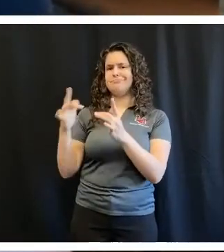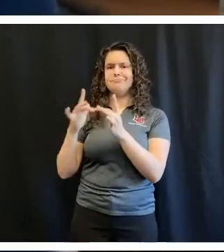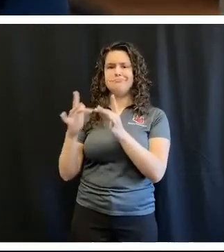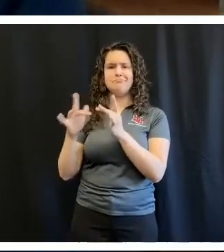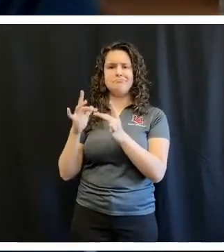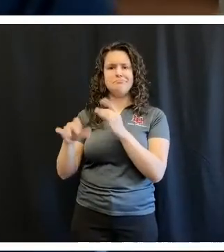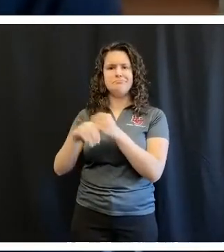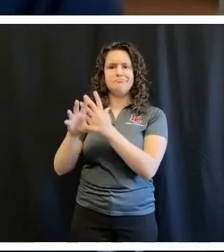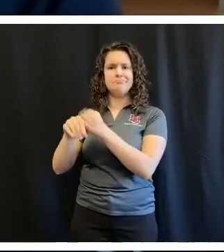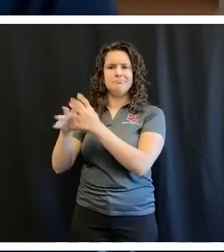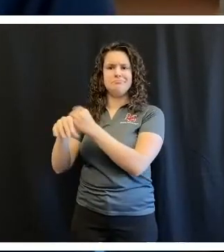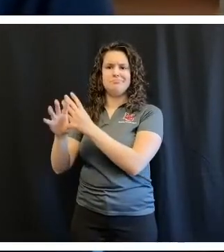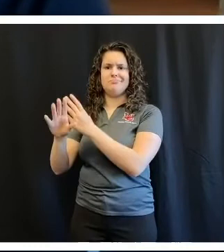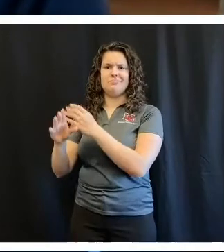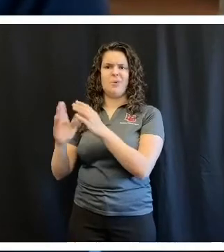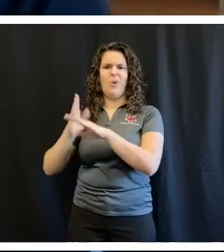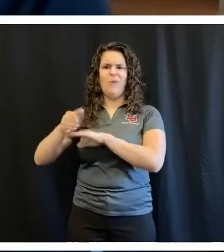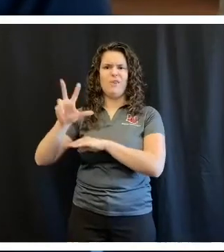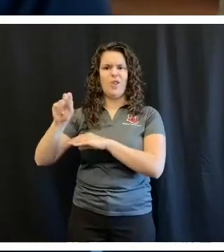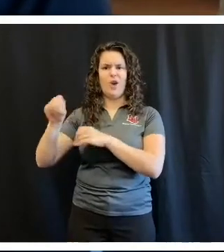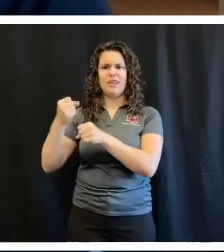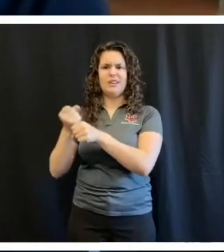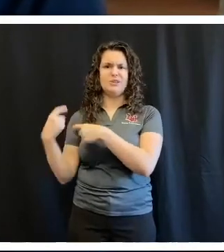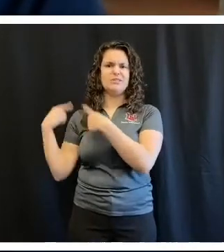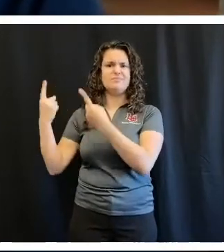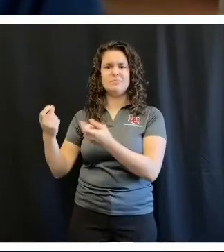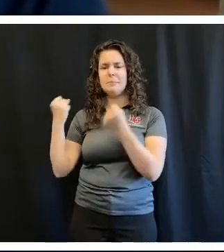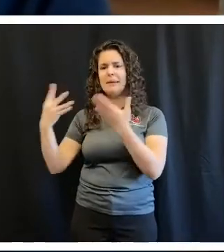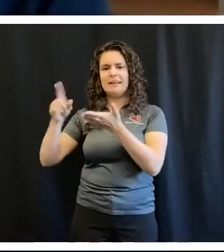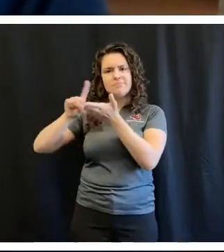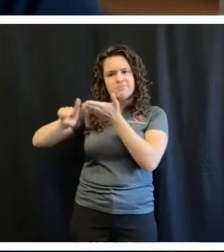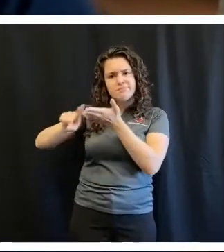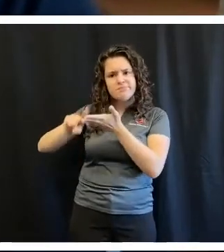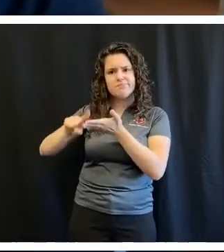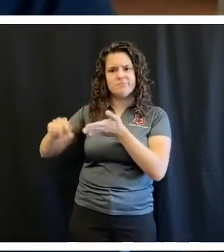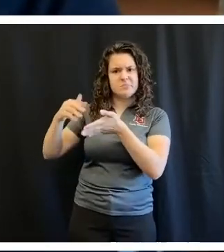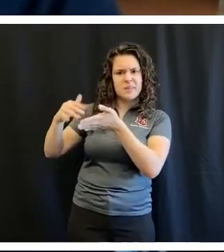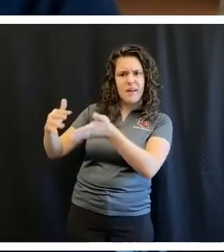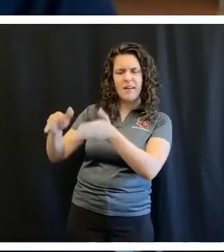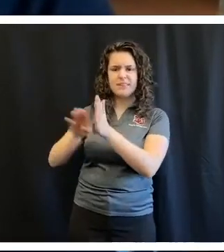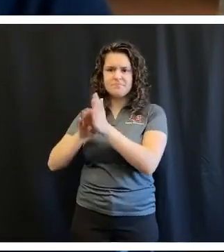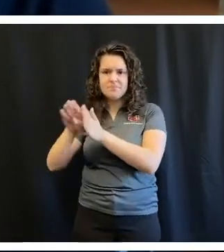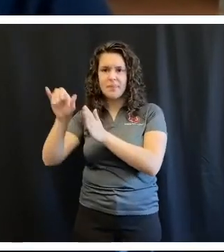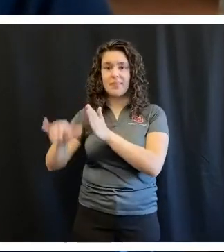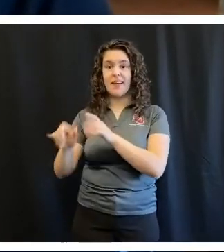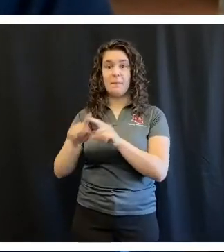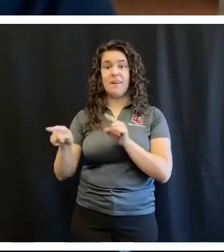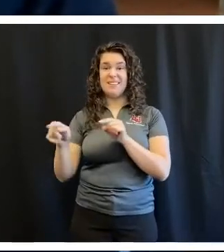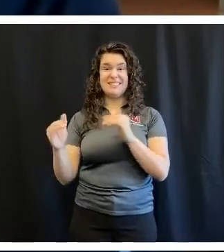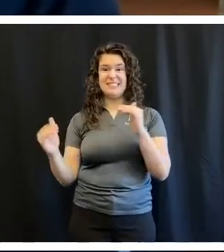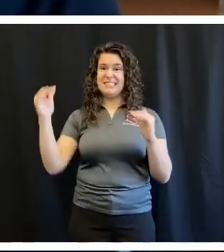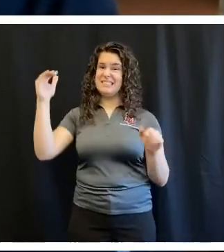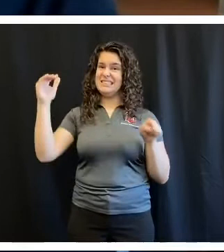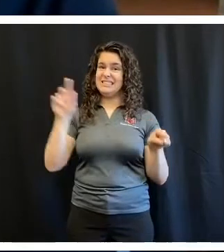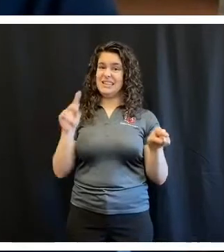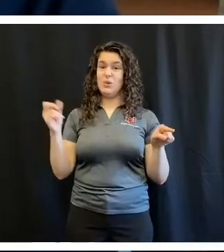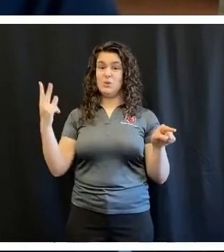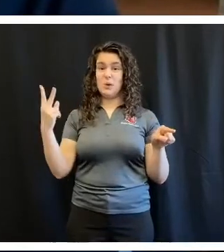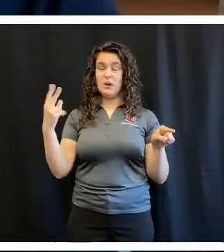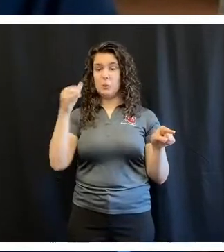and there's a lot of studies and research that could validate that. But for K12, it's a pretty much new experience.